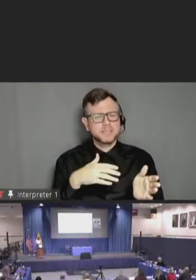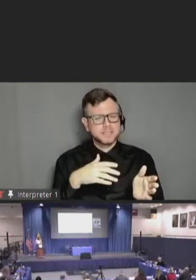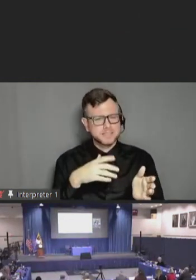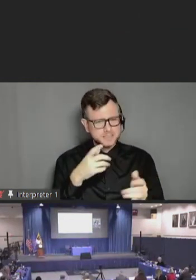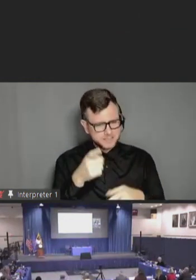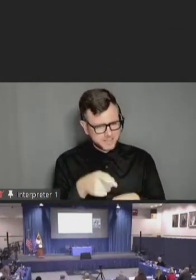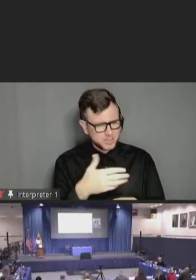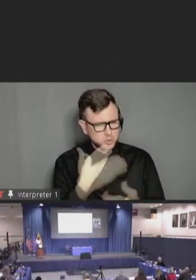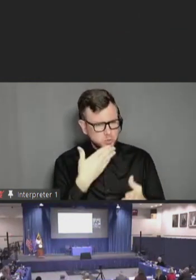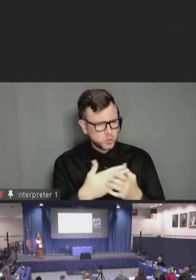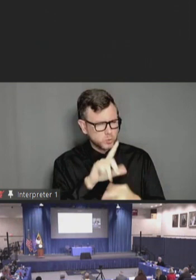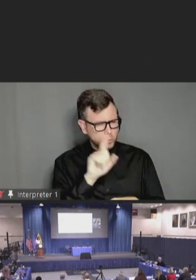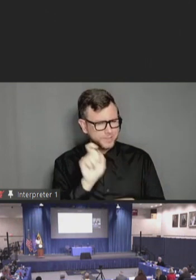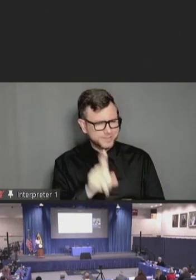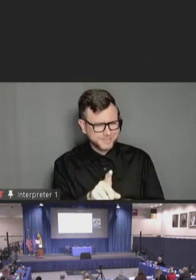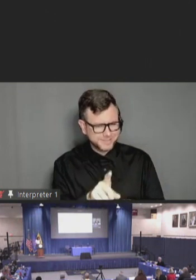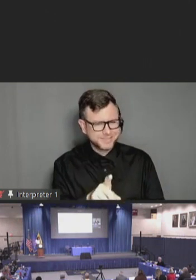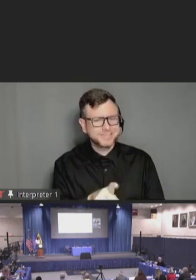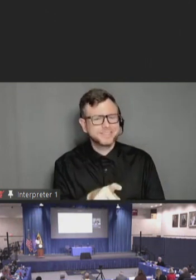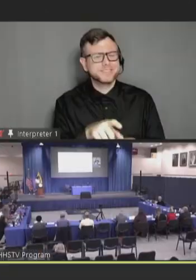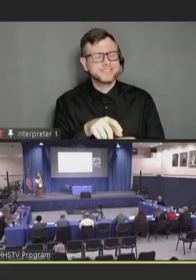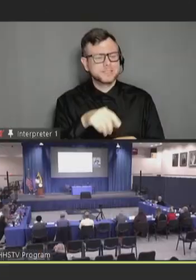Yeah. I mean, Dr. Ehresmann, that's a great question. And it's one we've thought about quite a bit.